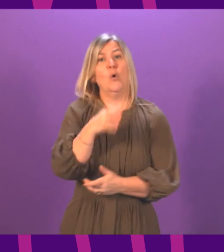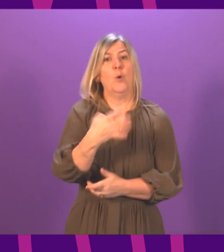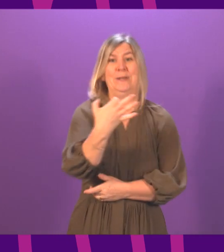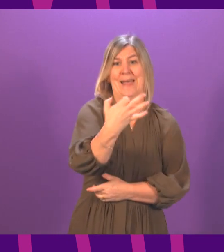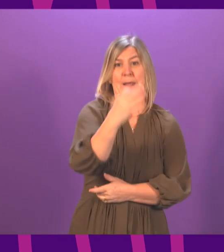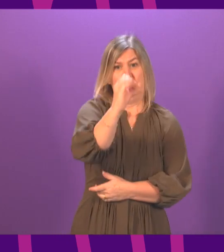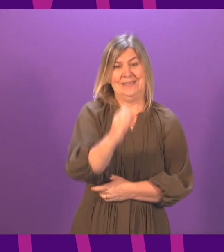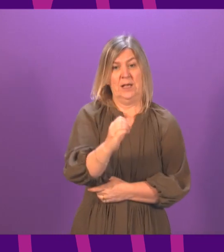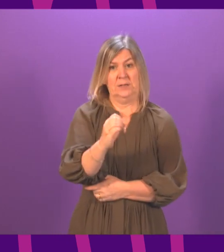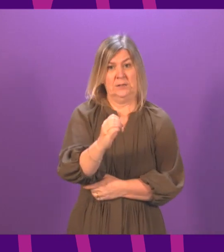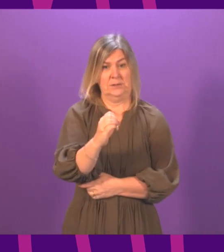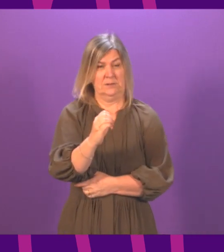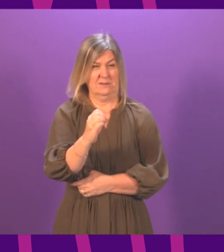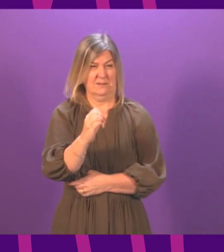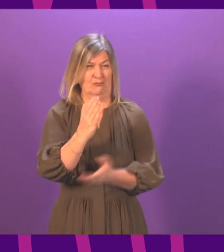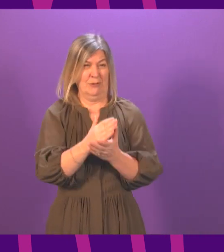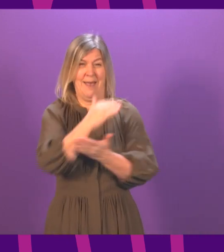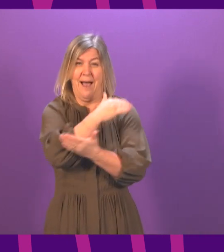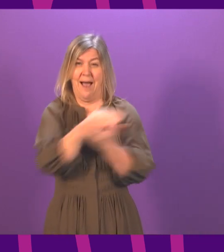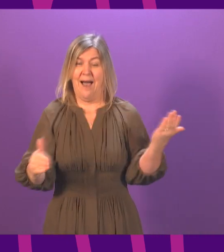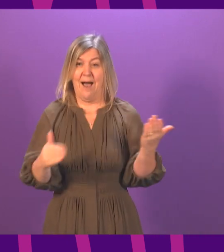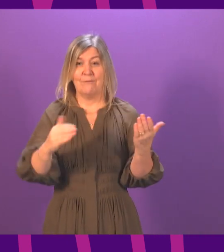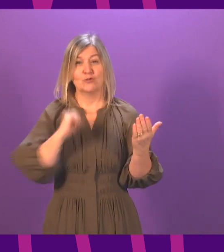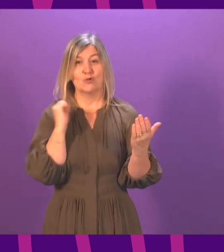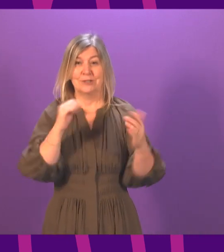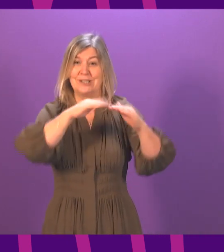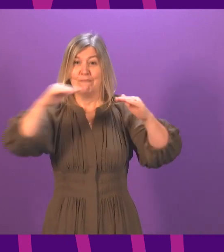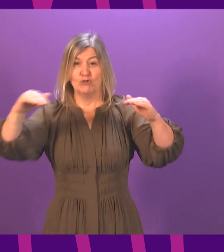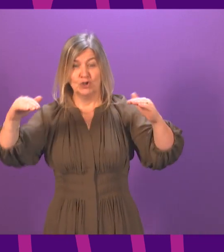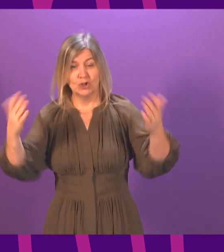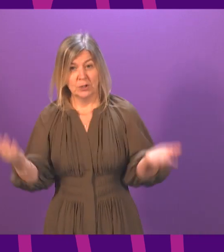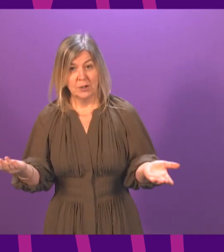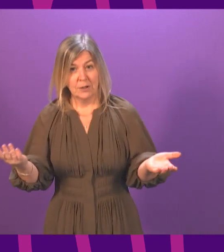which is almost half the Scottish average. According to the Edinburgh Evening